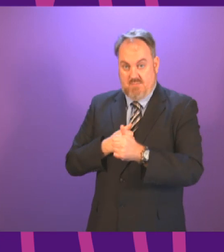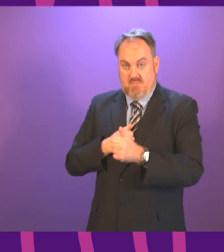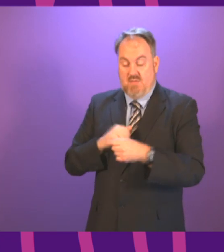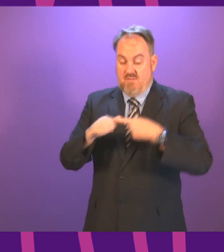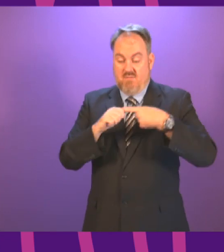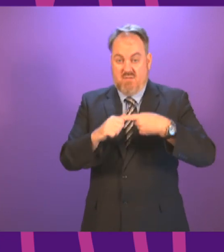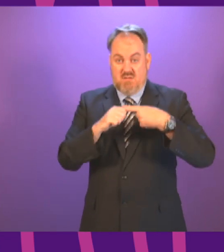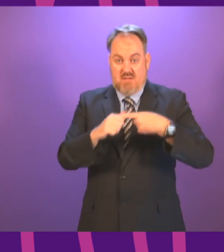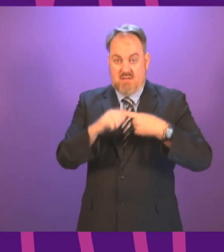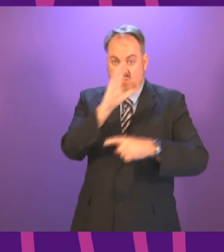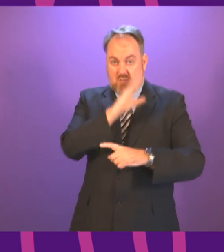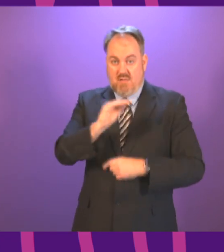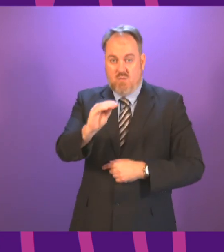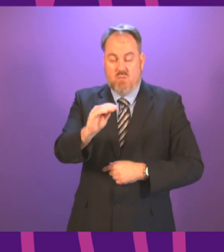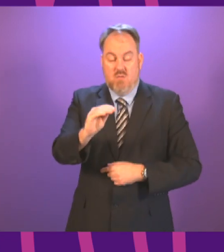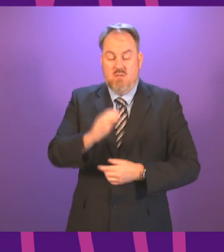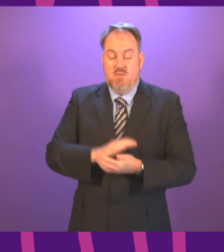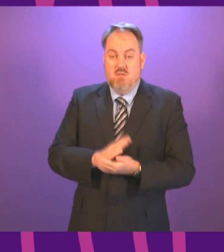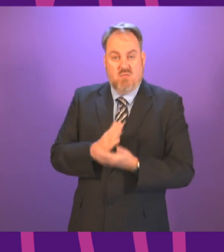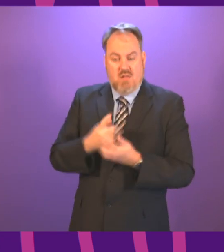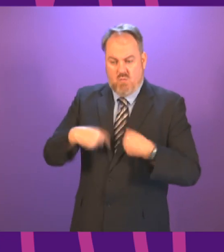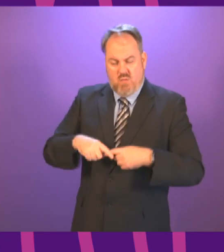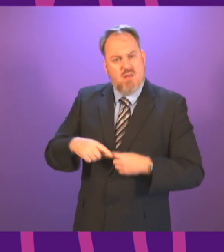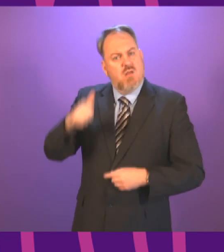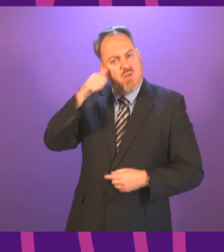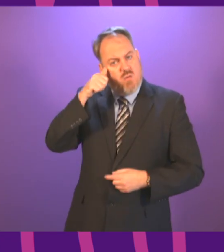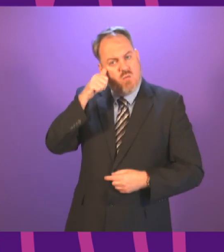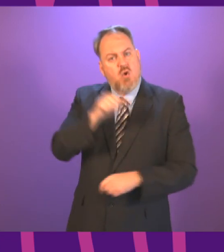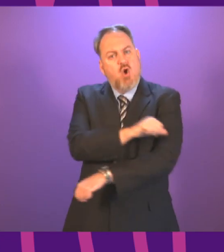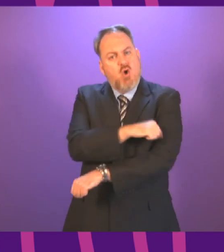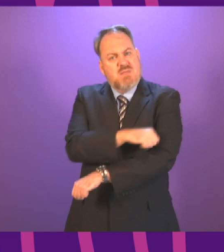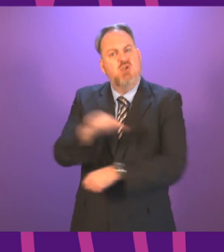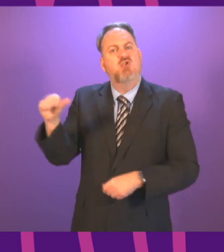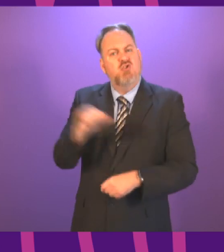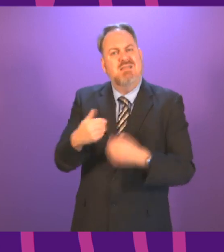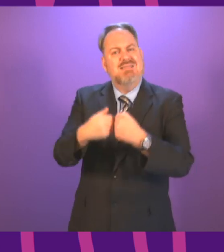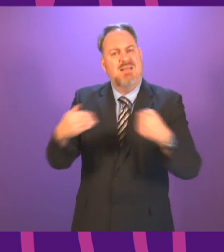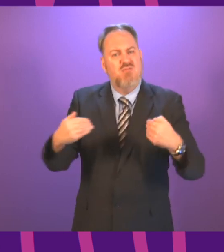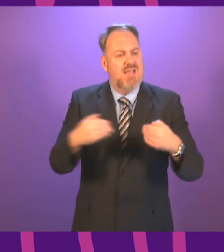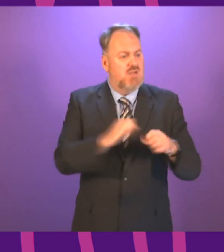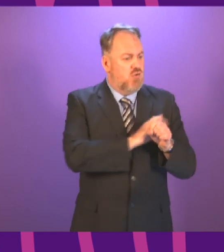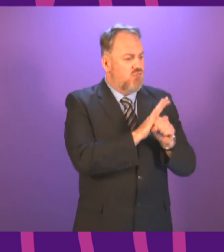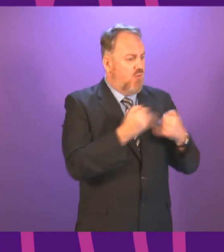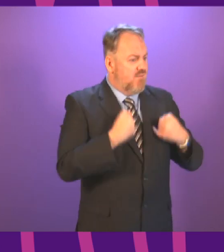First, it is absolutely the case that we expect hospitals to separate Covid and non-Covid